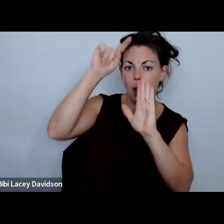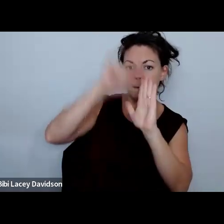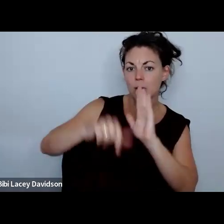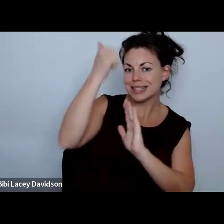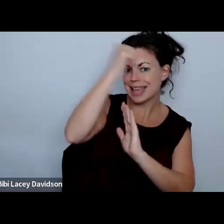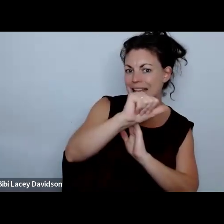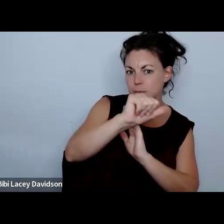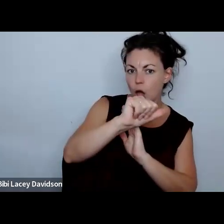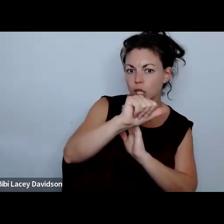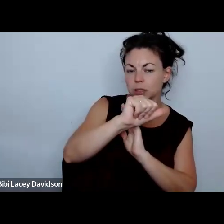like that, but for policy.